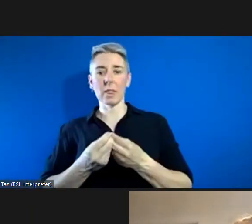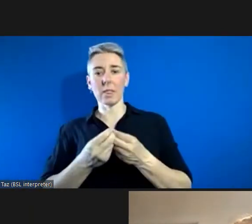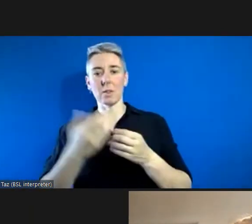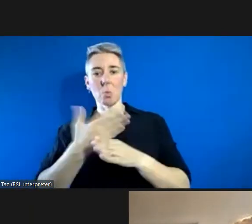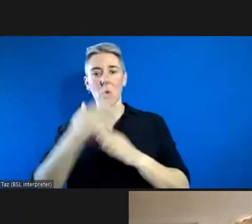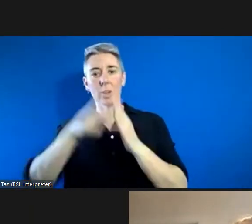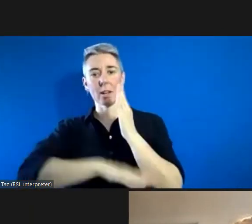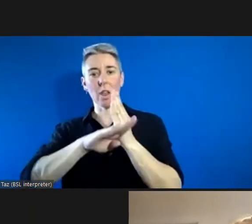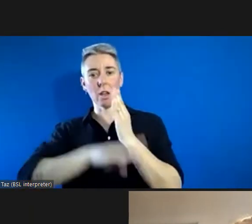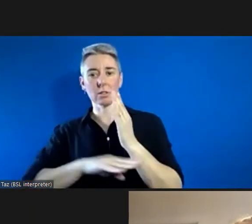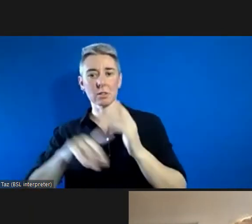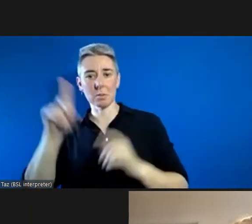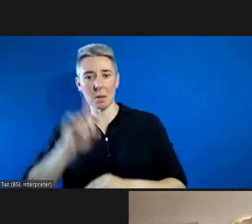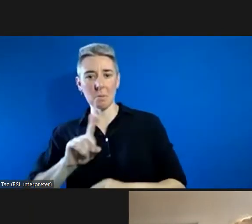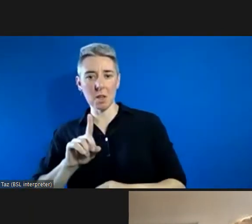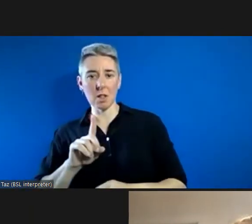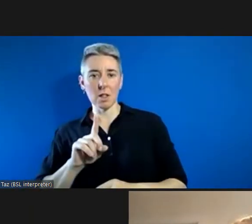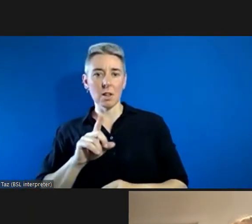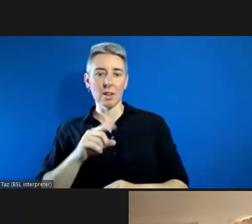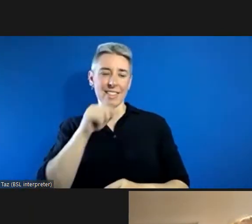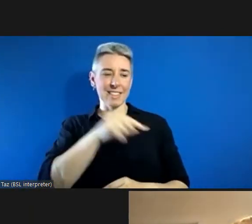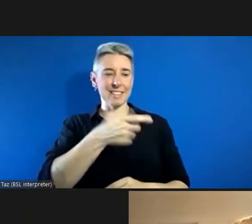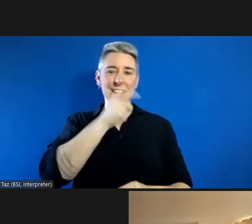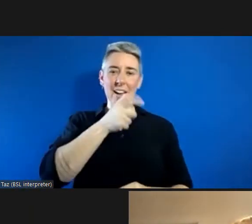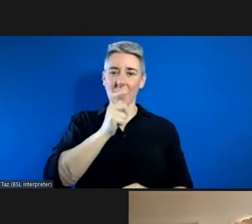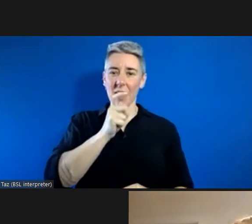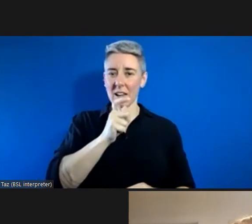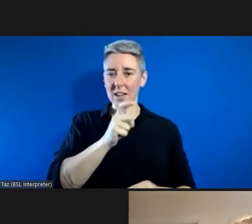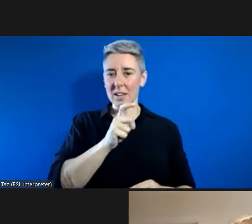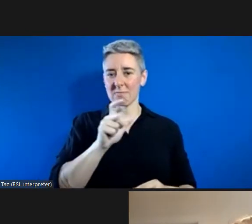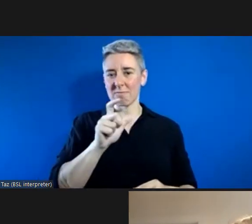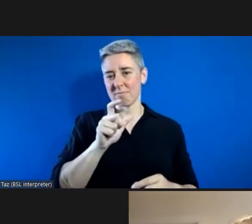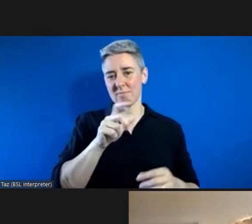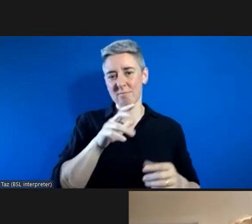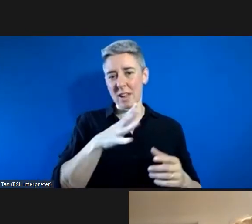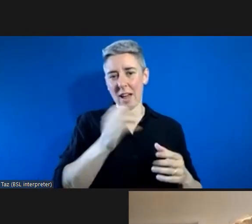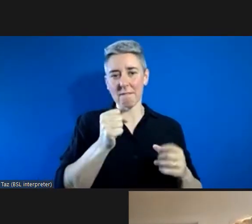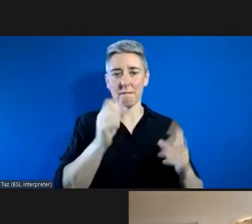In this in this race in this little cafe thing, we knew there were walls covered with left wing